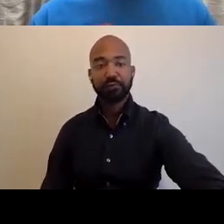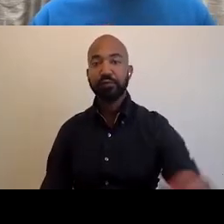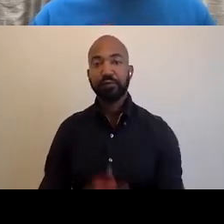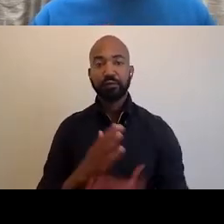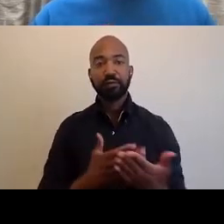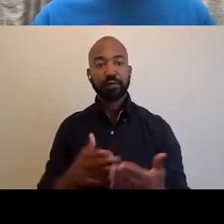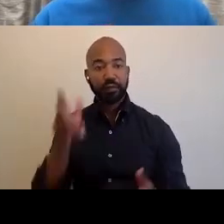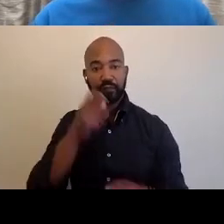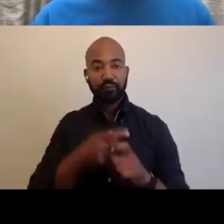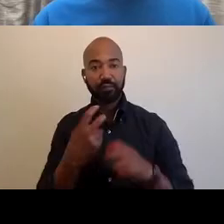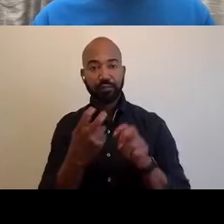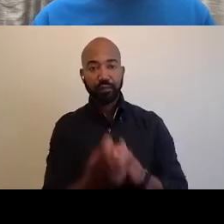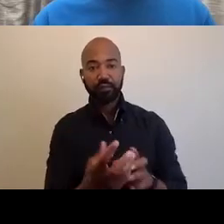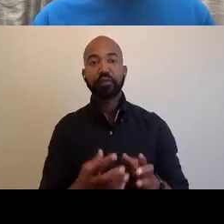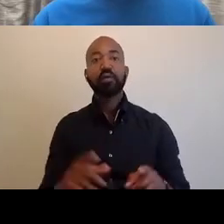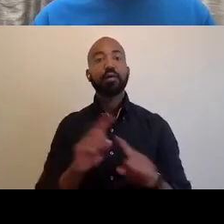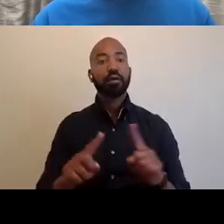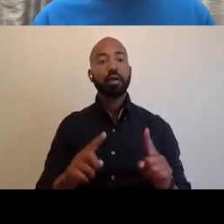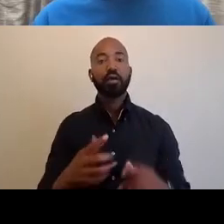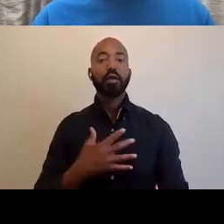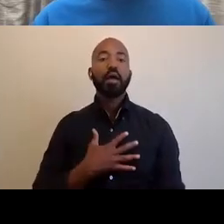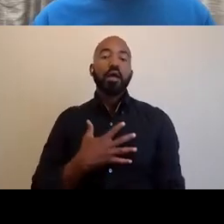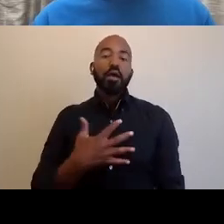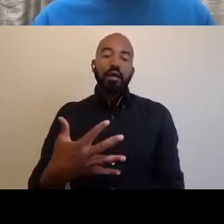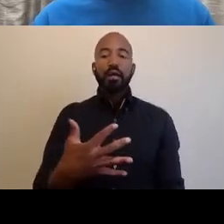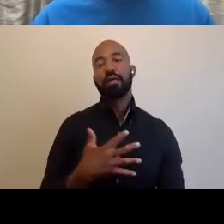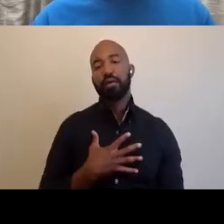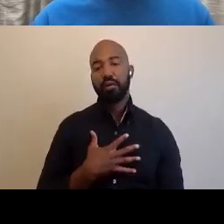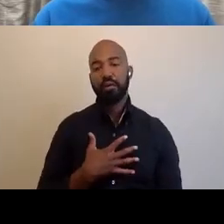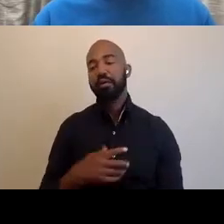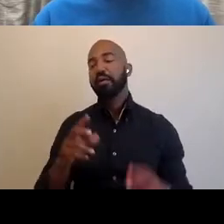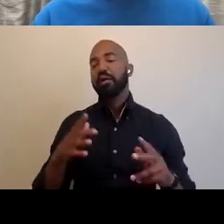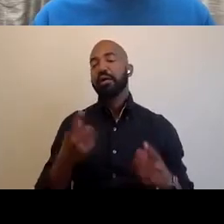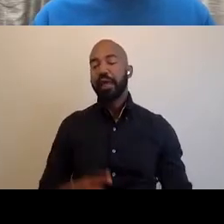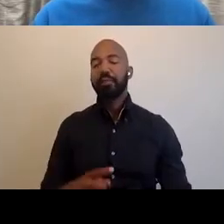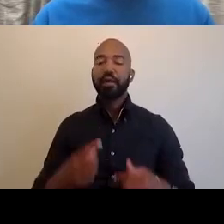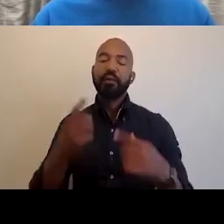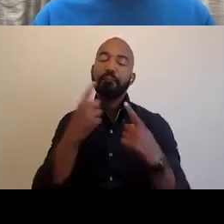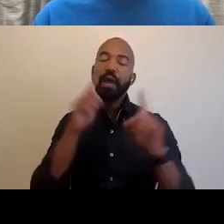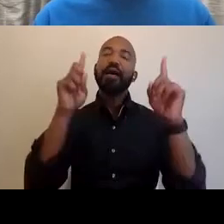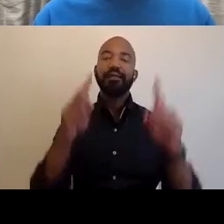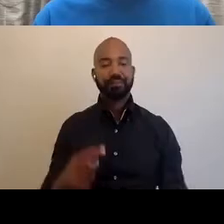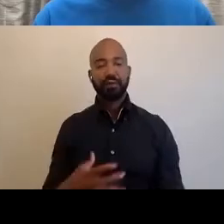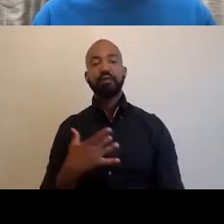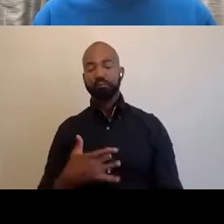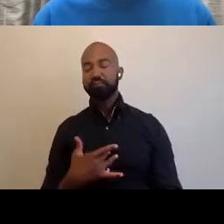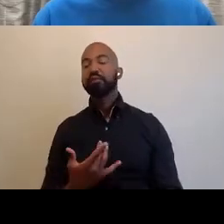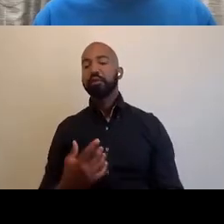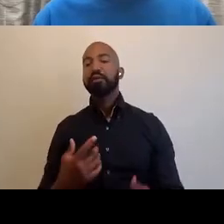My favorite thing in the world is just hearing that big sigh of relief that this is happening or that they're seeing what they know to be true about themselves.